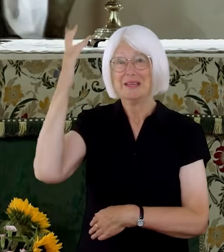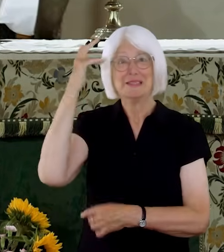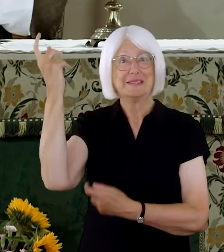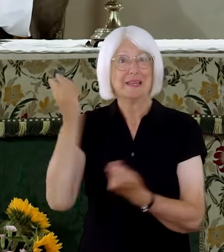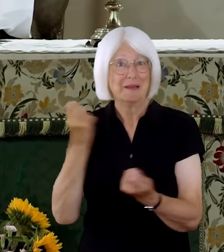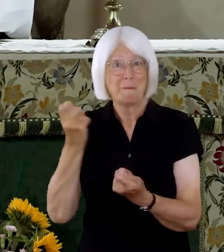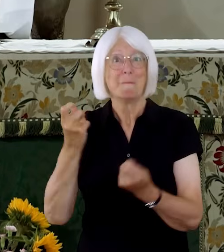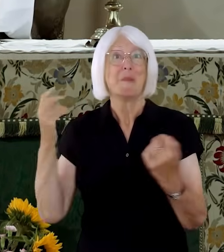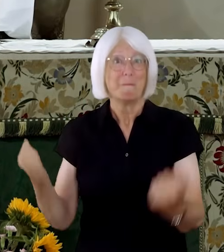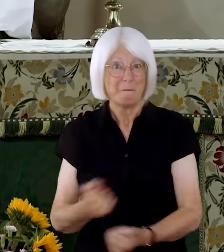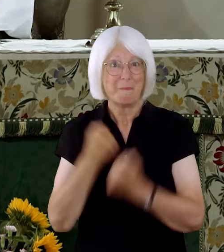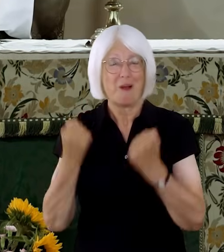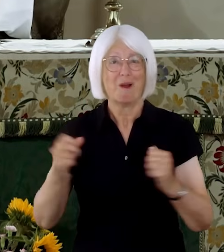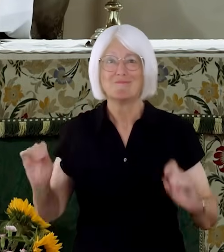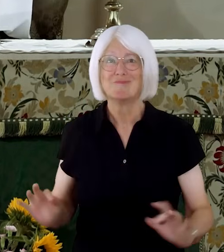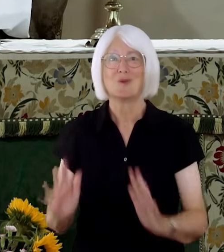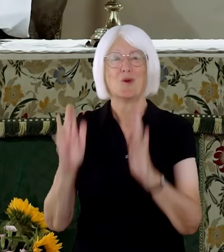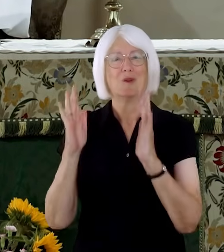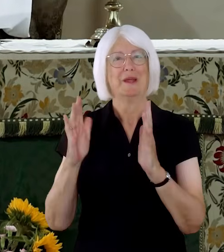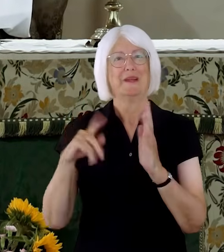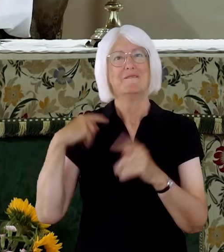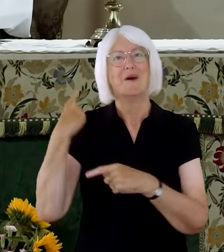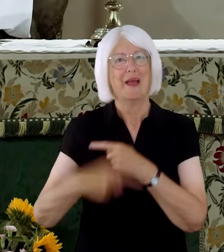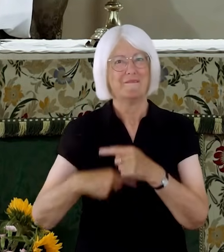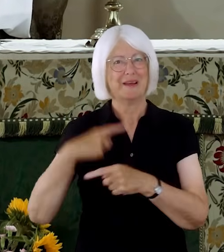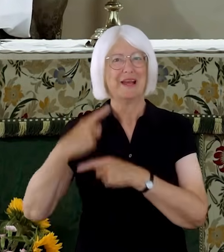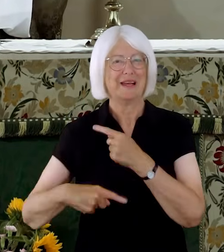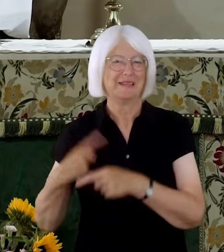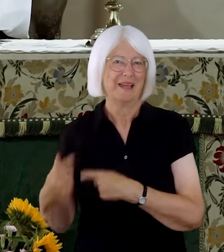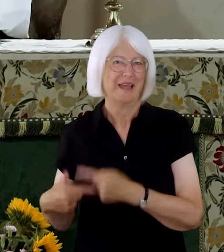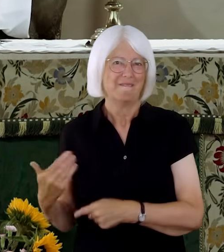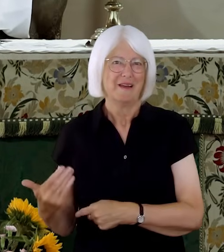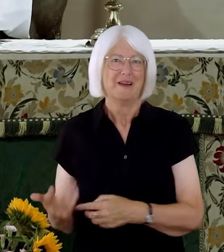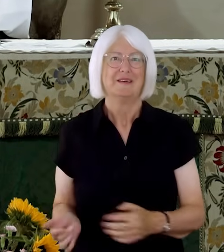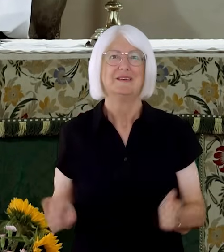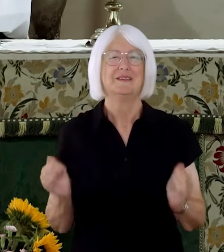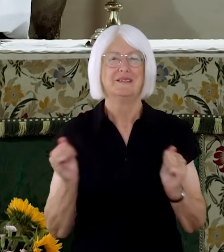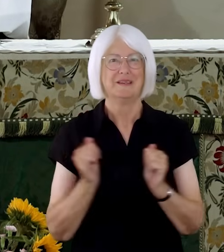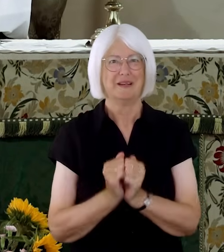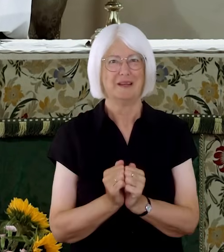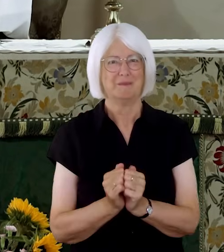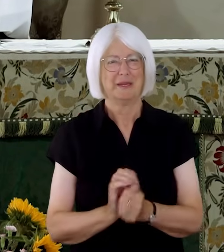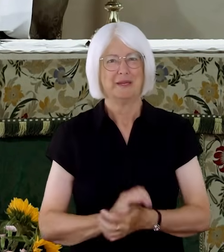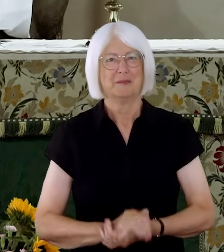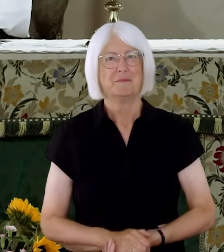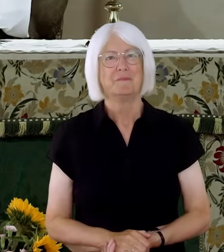For thine is the kingdom, the power and the glory for ever and ever. Amen.